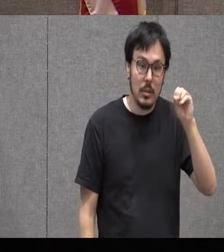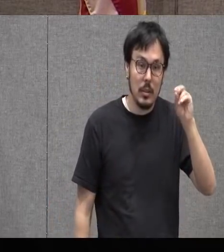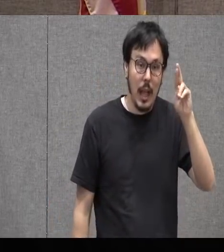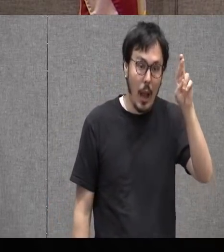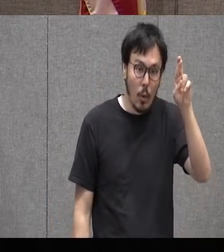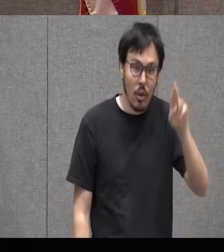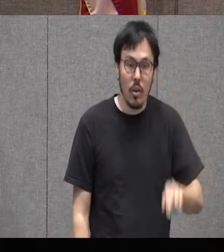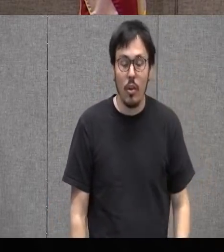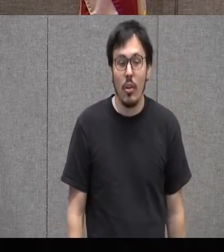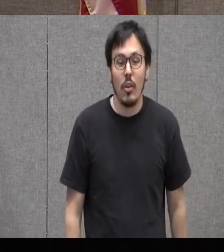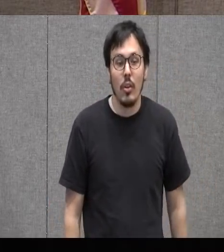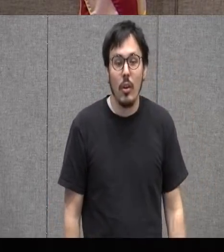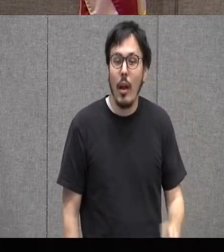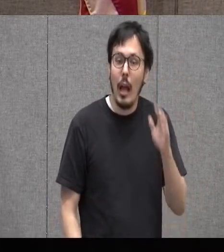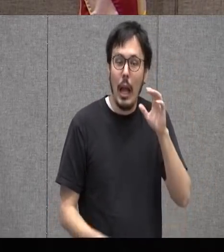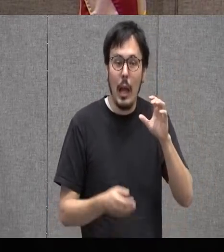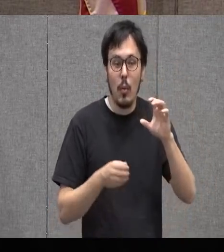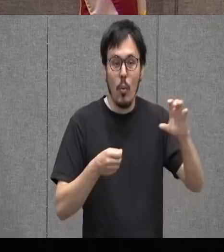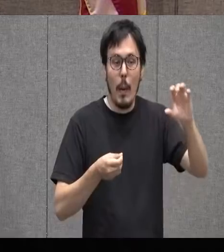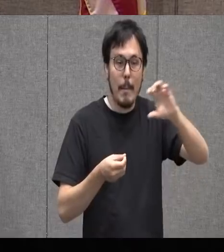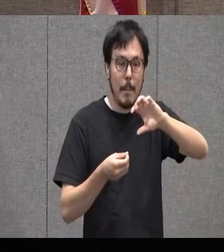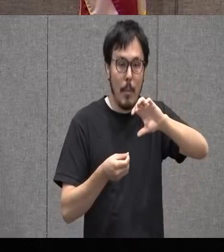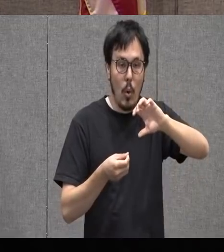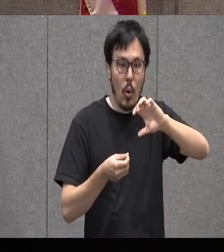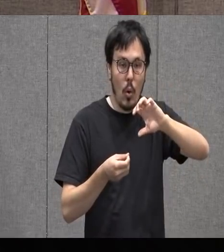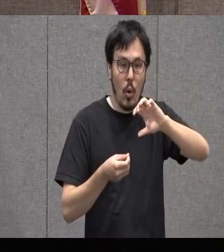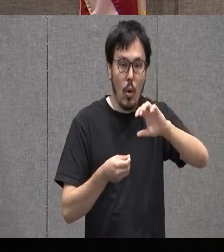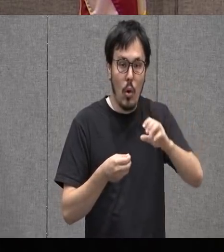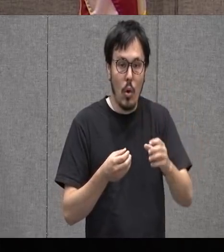So I'm going to pour some vinegar into the other side of my bag here.